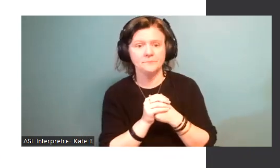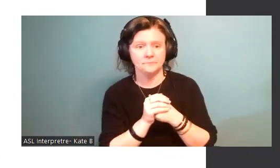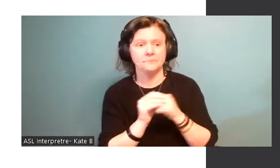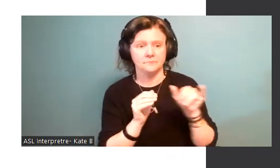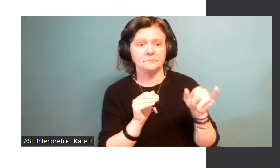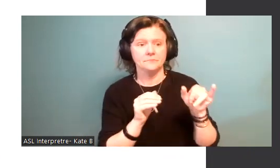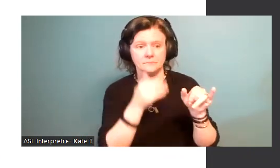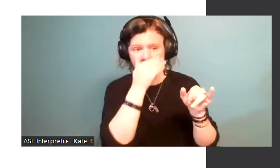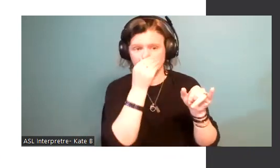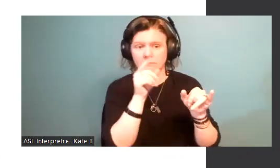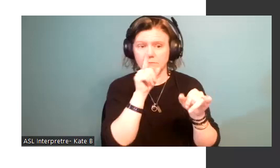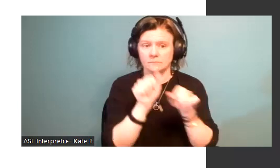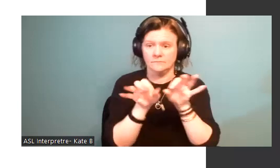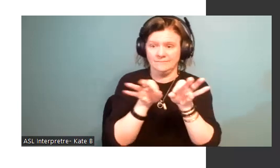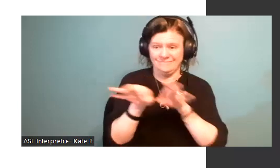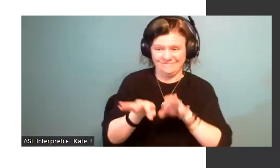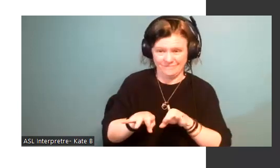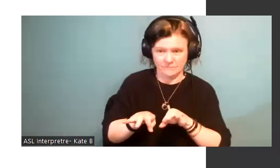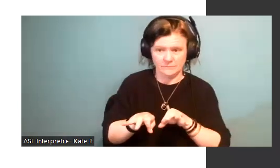So, for all purposes, all three of these are